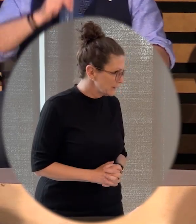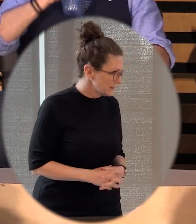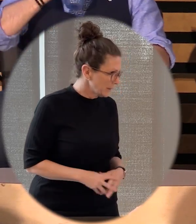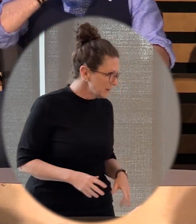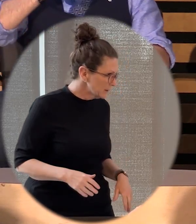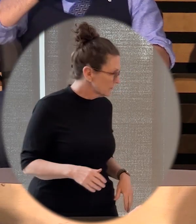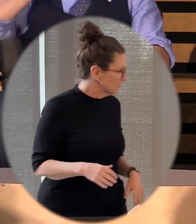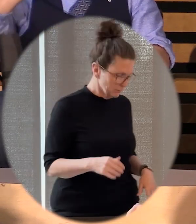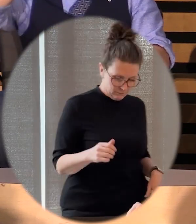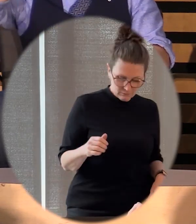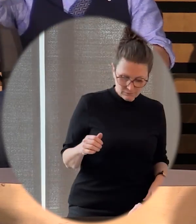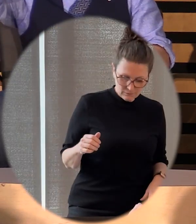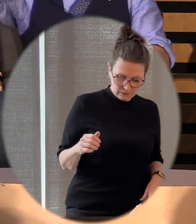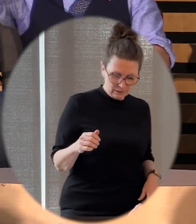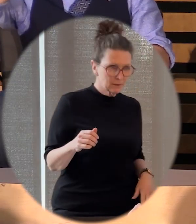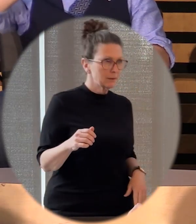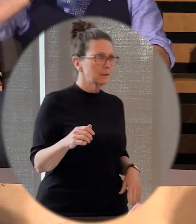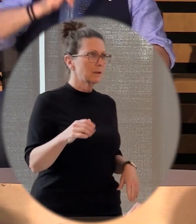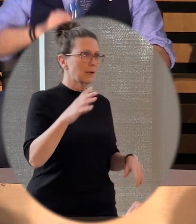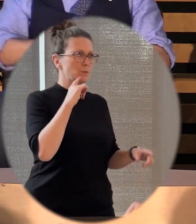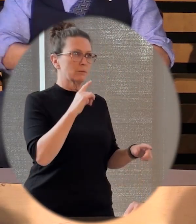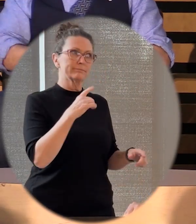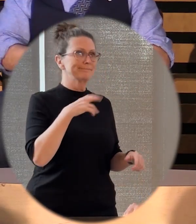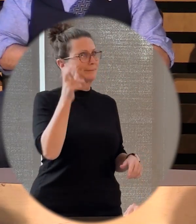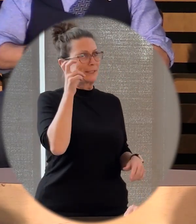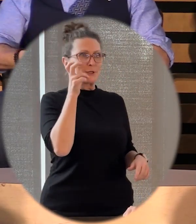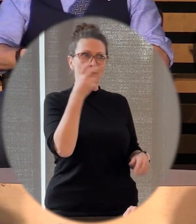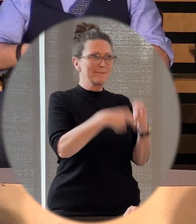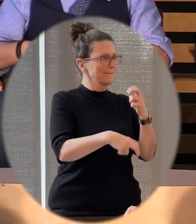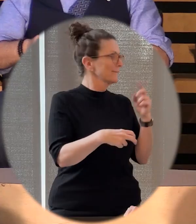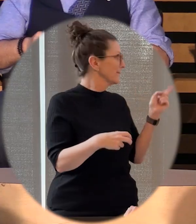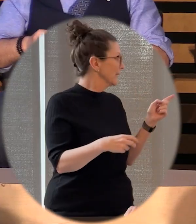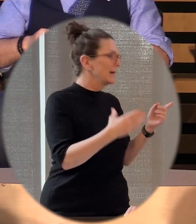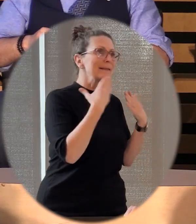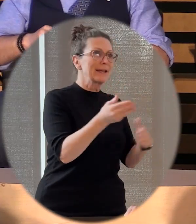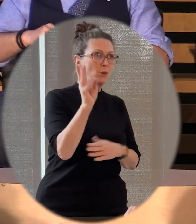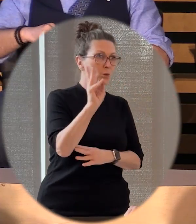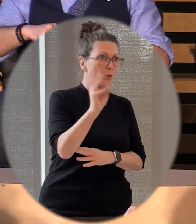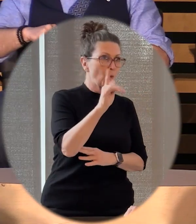also recognize the territories we're meeting on today and thank The Walrus and Deloitte and